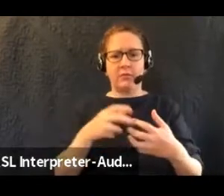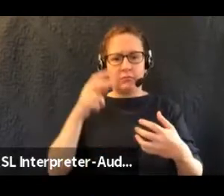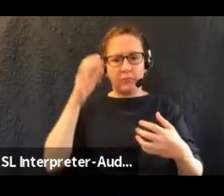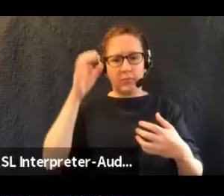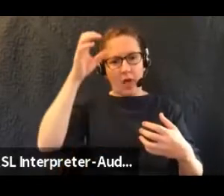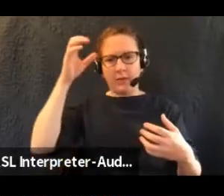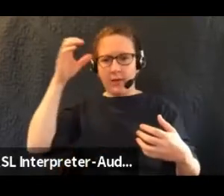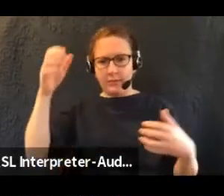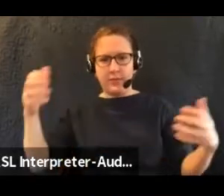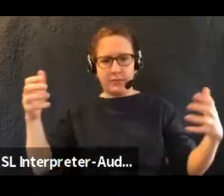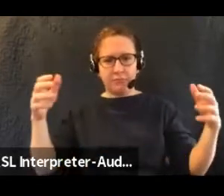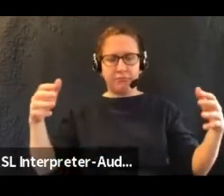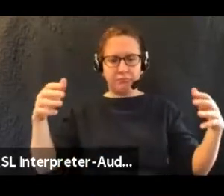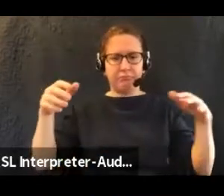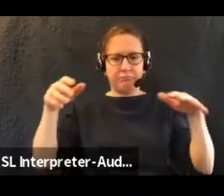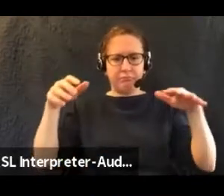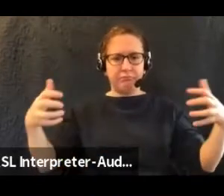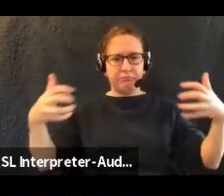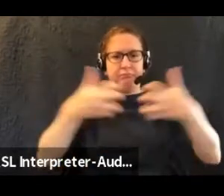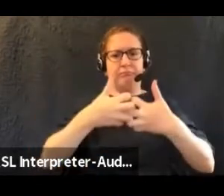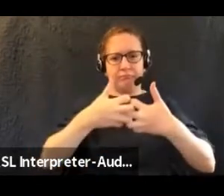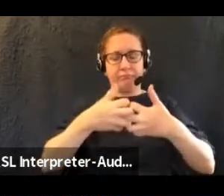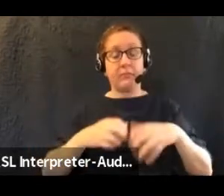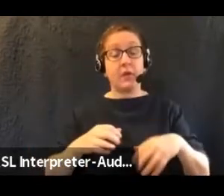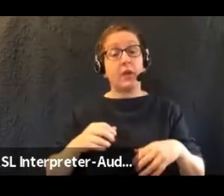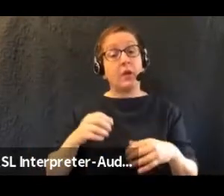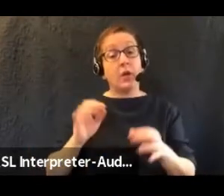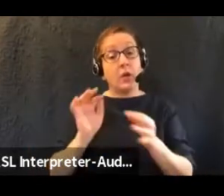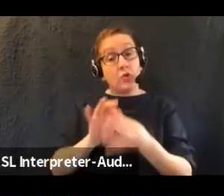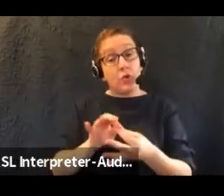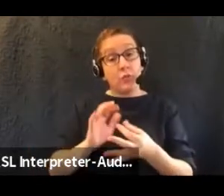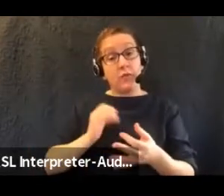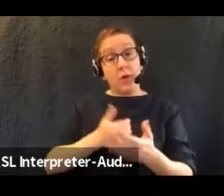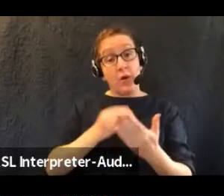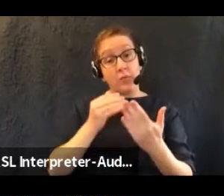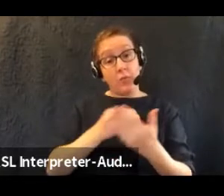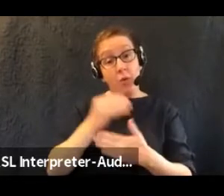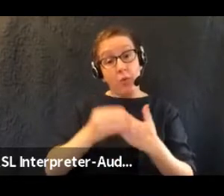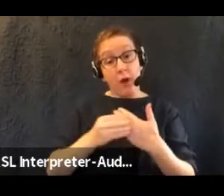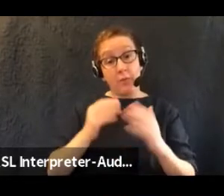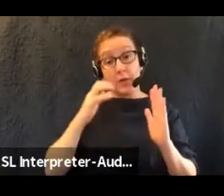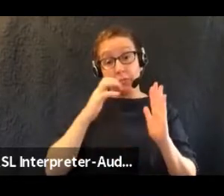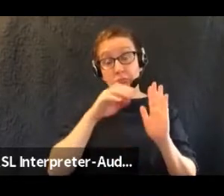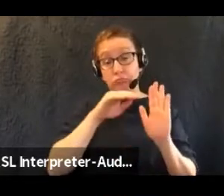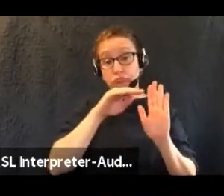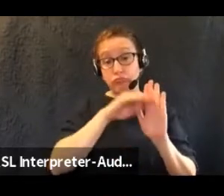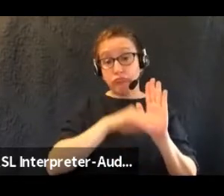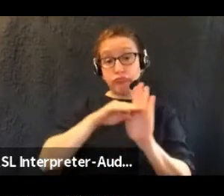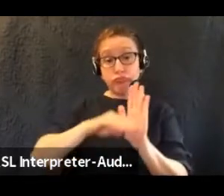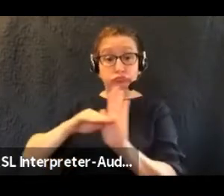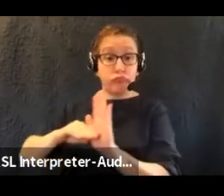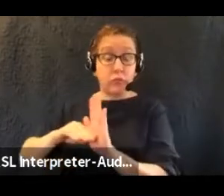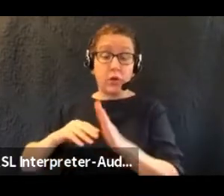I also would say that in terms of our programming, while we're looking at ways of serving people